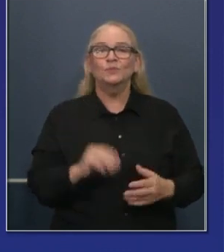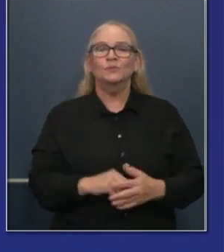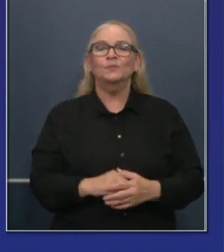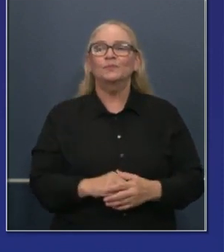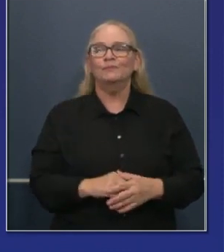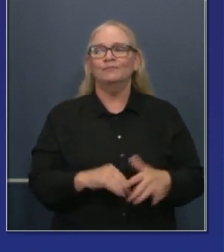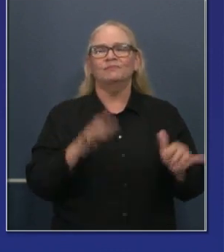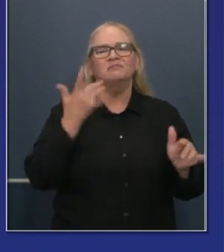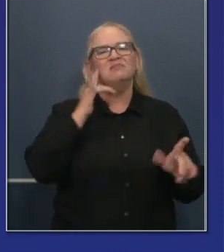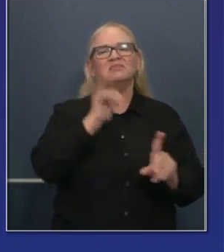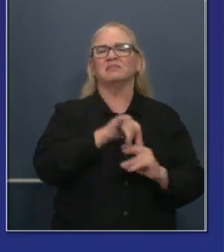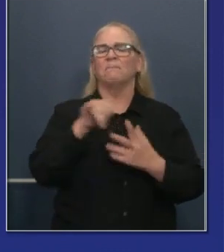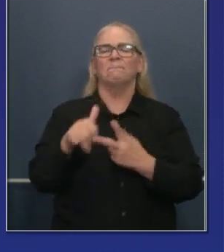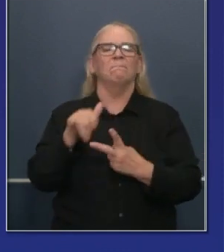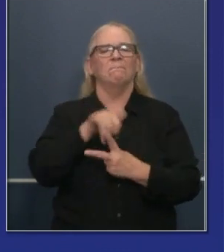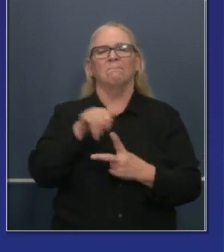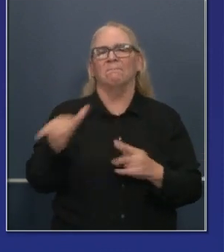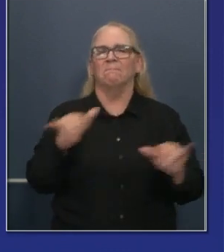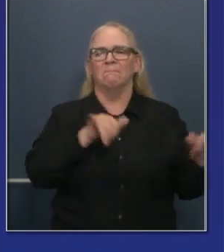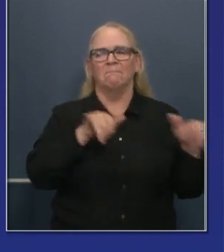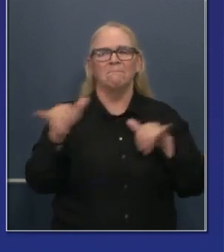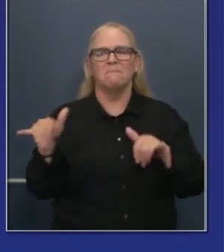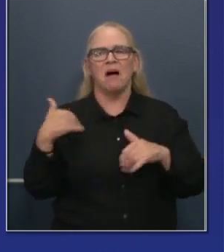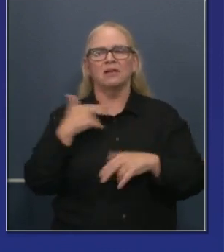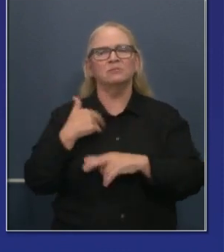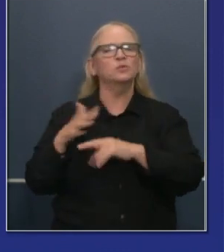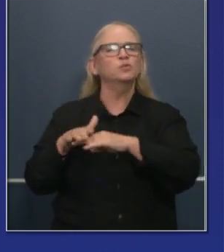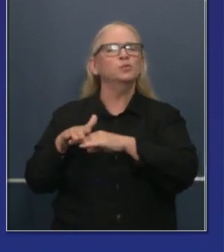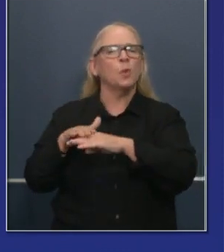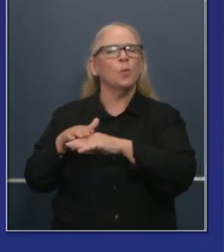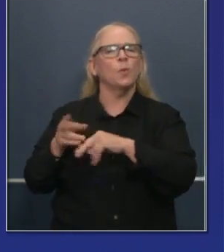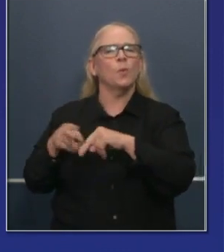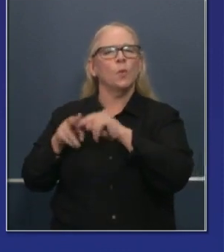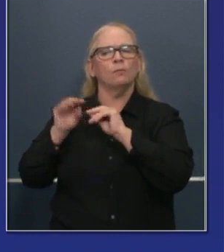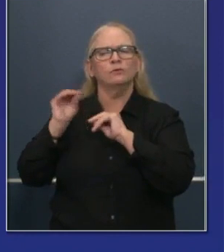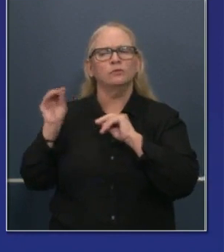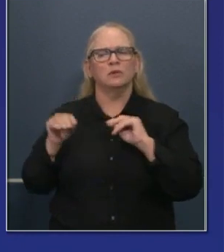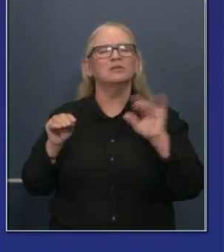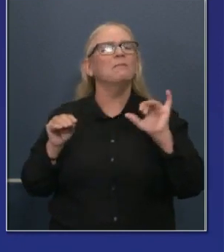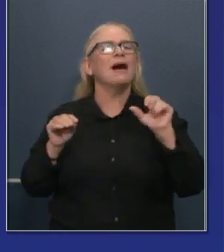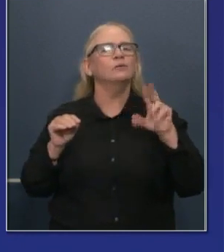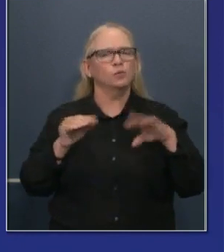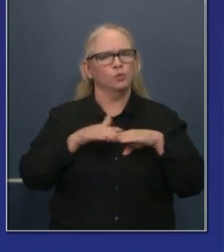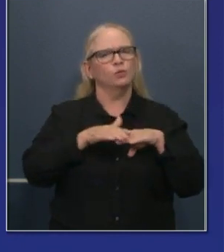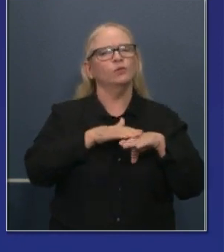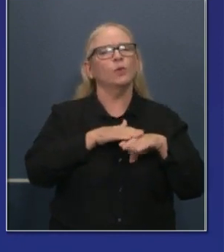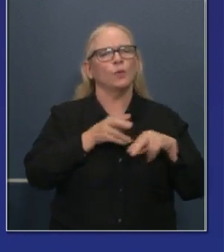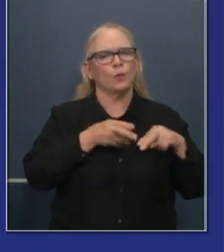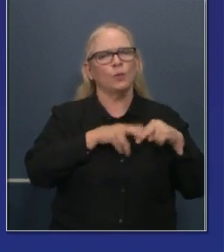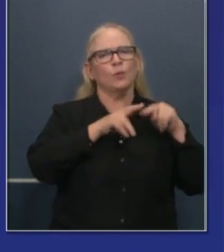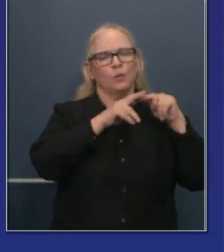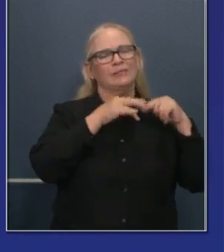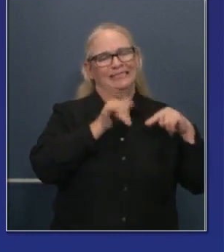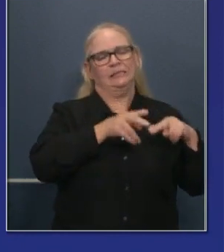AS IT RELATES TO ICUS, A SIMILAR TREND IN THE RATE OF INCREASE.